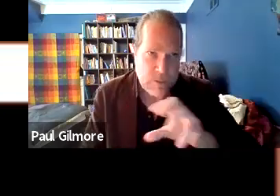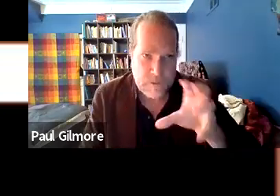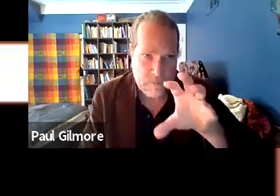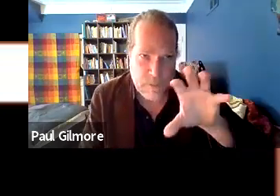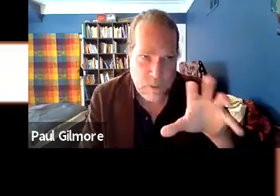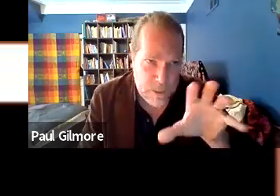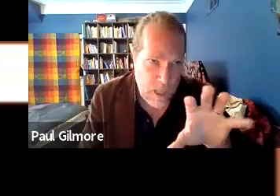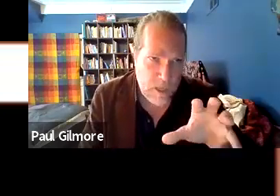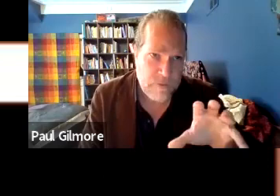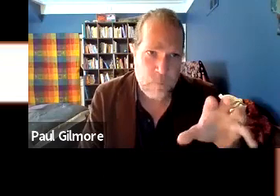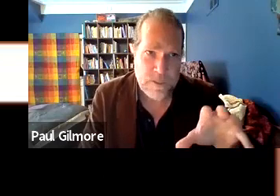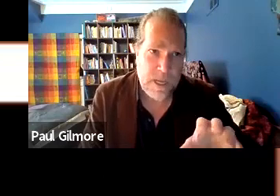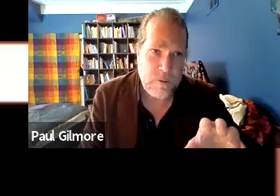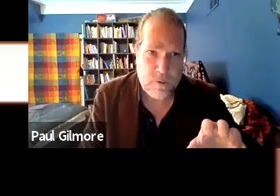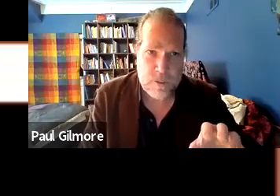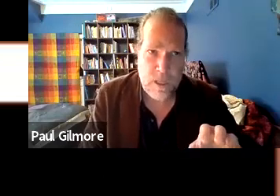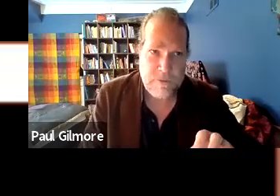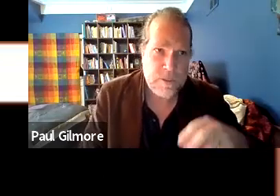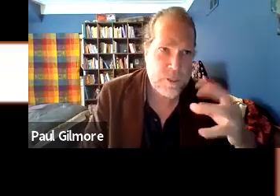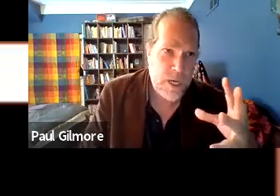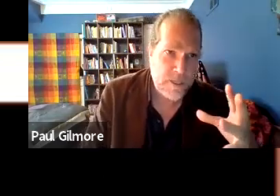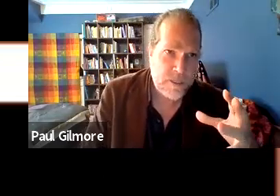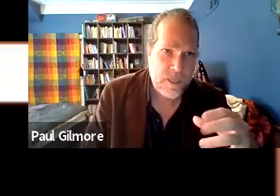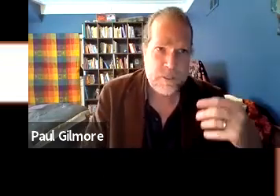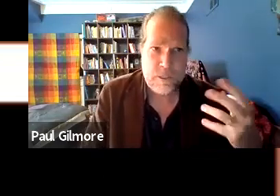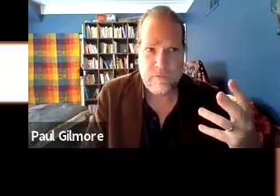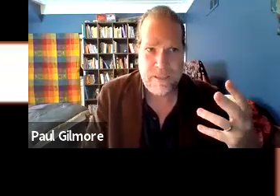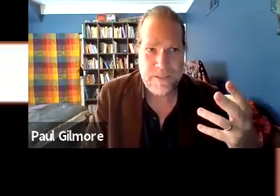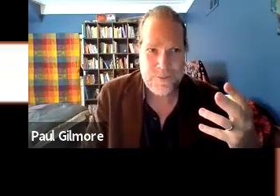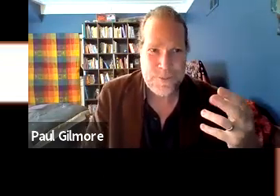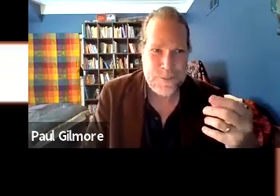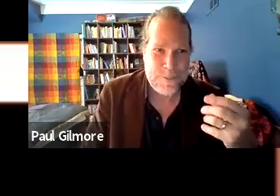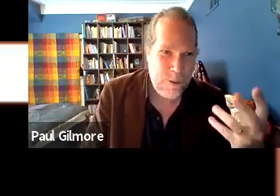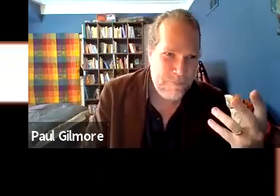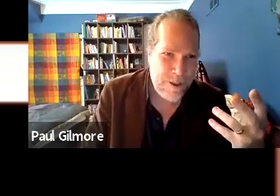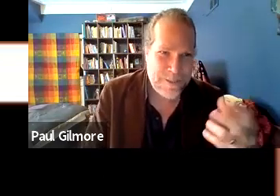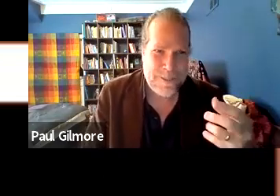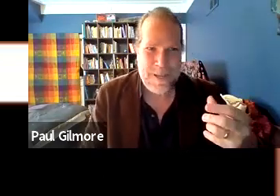these you know, Slavs and what is now Yugoslavia, Czechs, Slovenes, Slovaks,